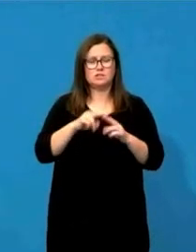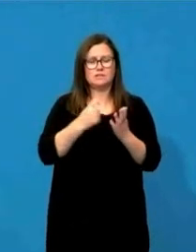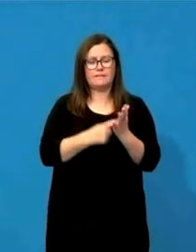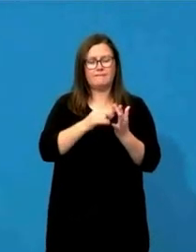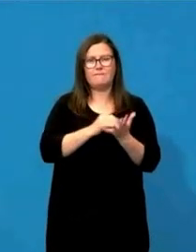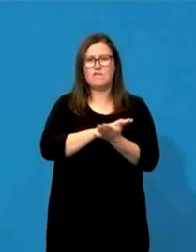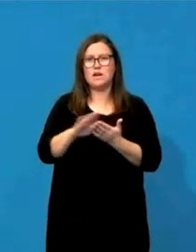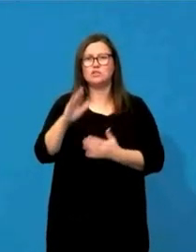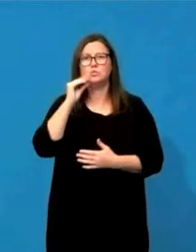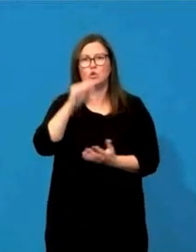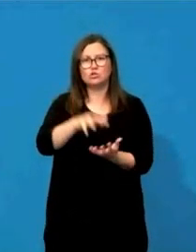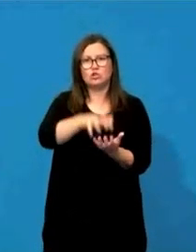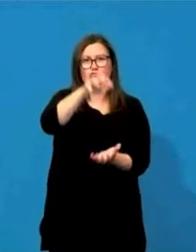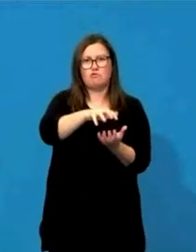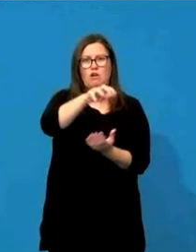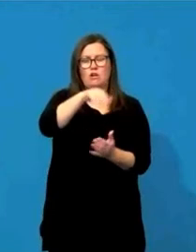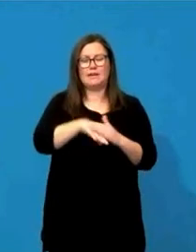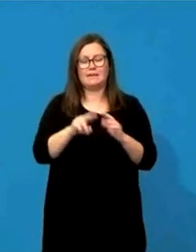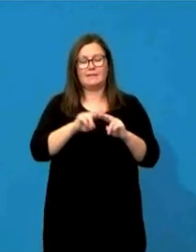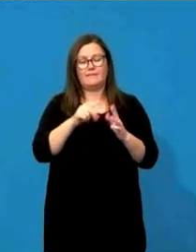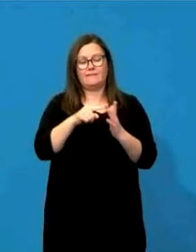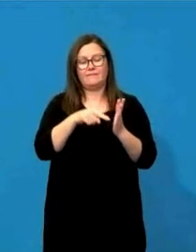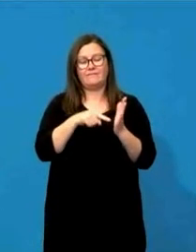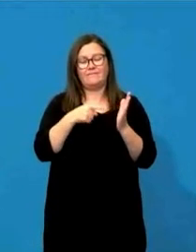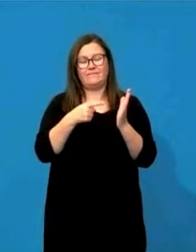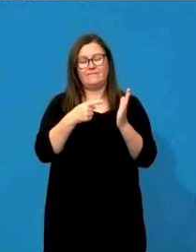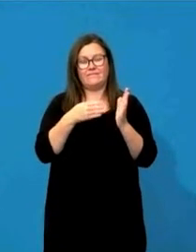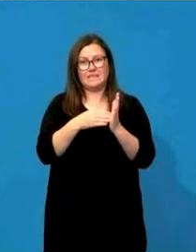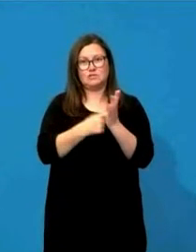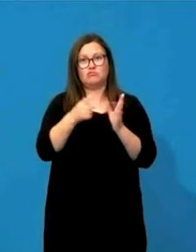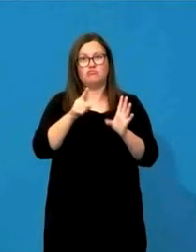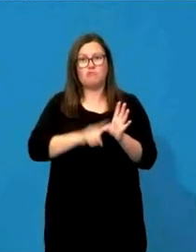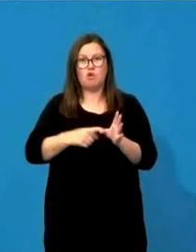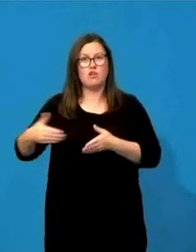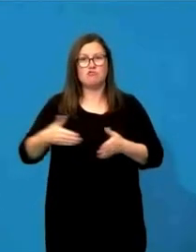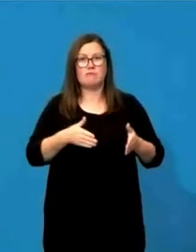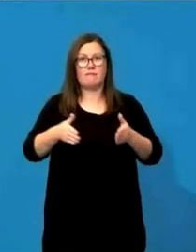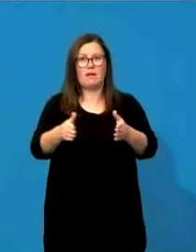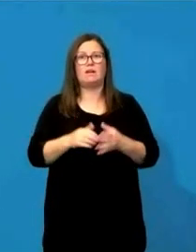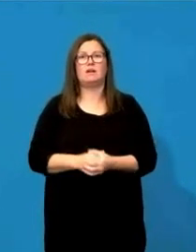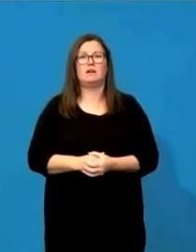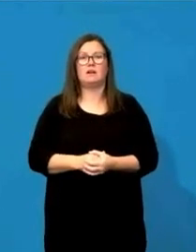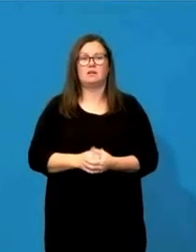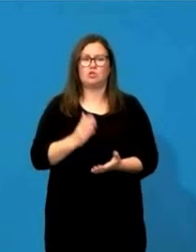So, it's not really a safe environment to be stuck in a flood in a wheelchair that doesn't work?